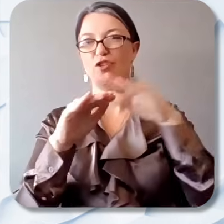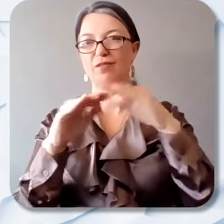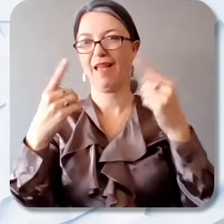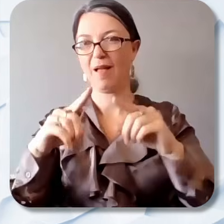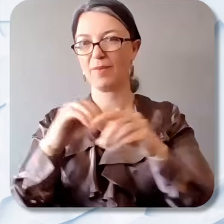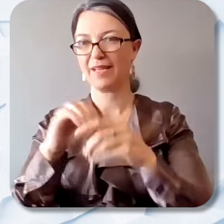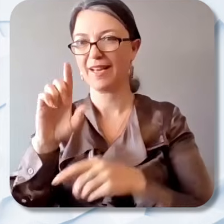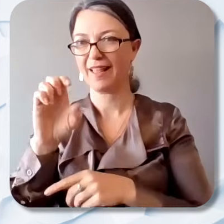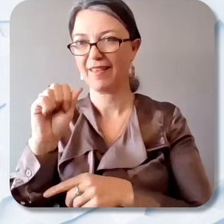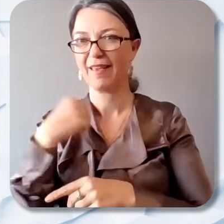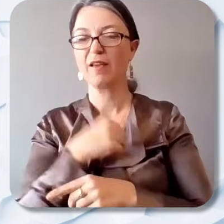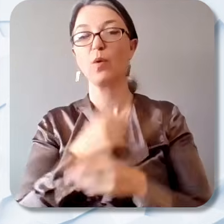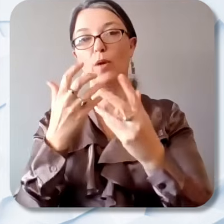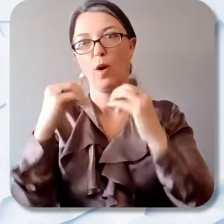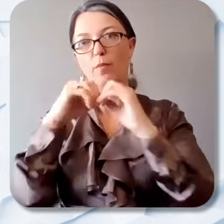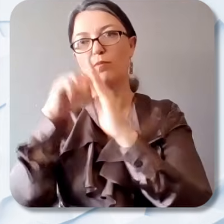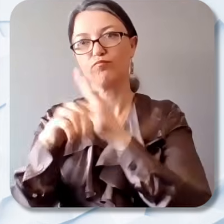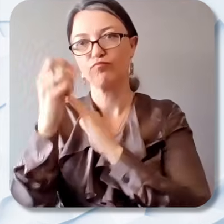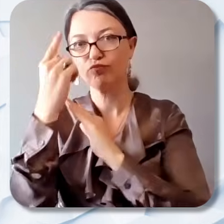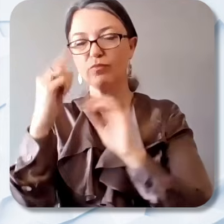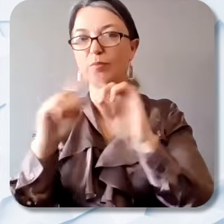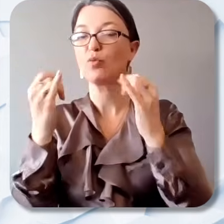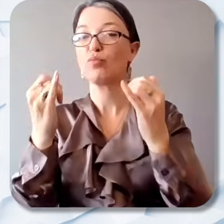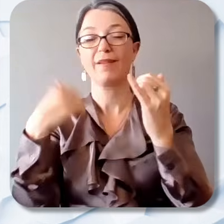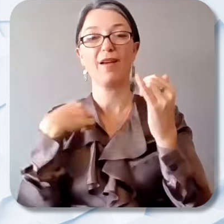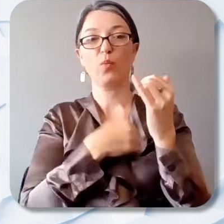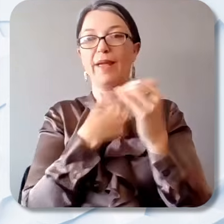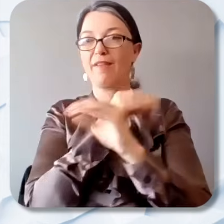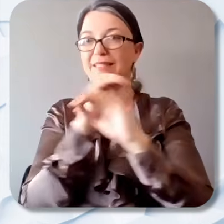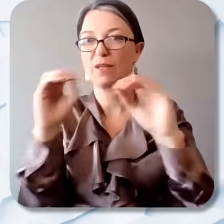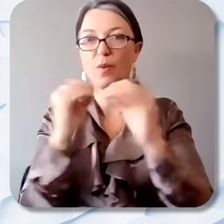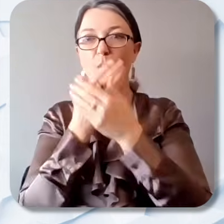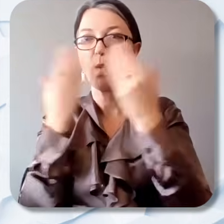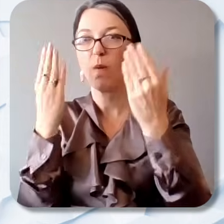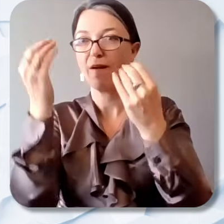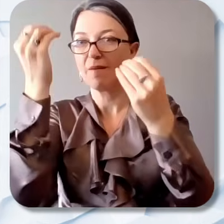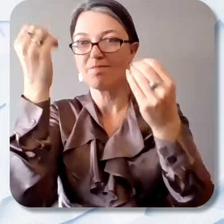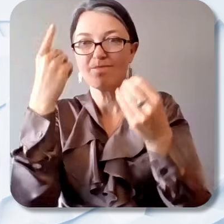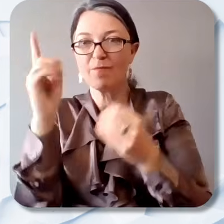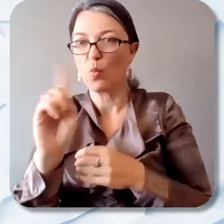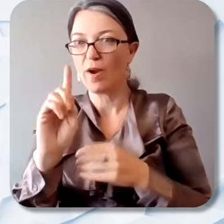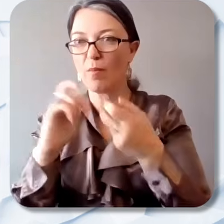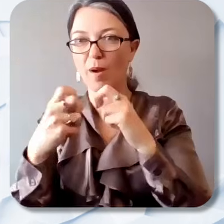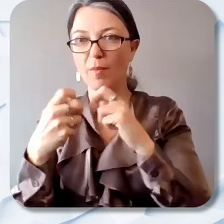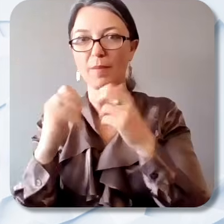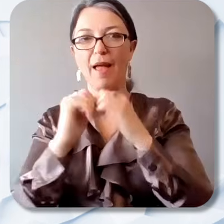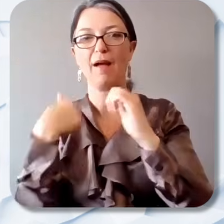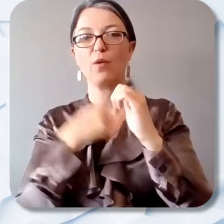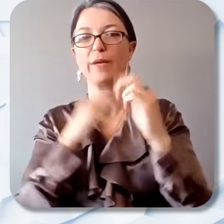want to understand it more. But right now we don't have any understanding of where is there the problem? How can we dig deeper?